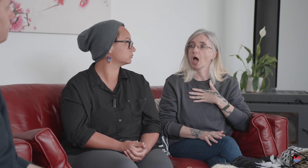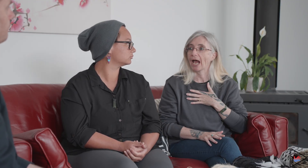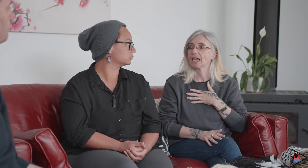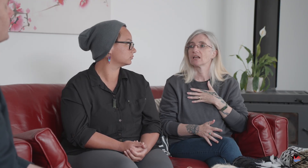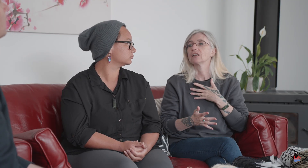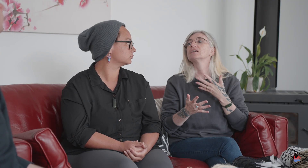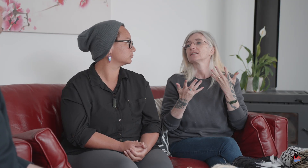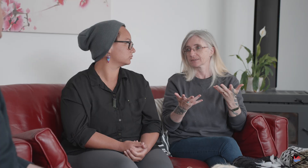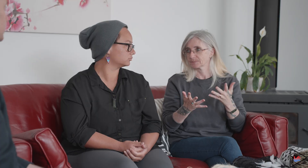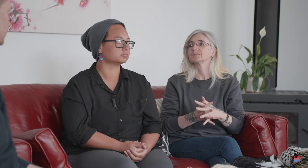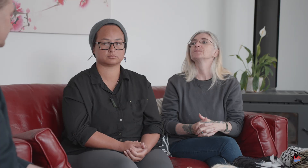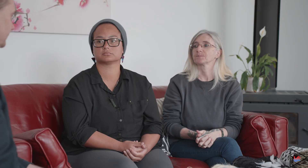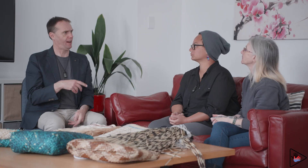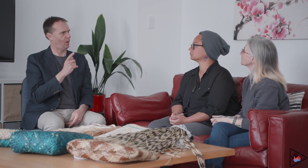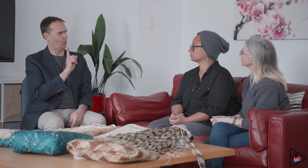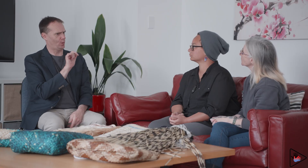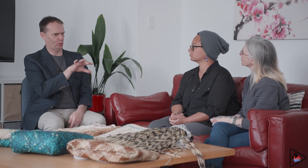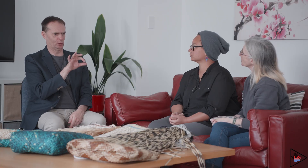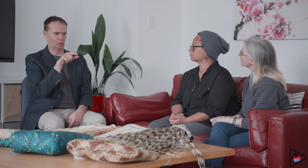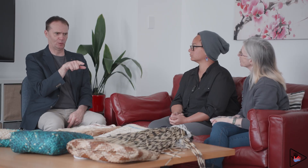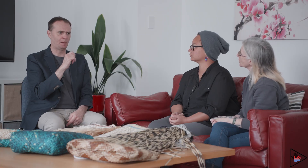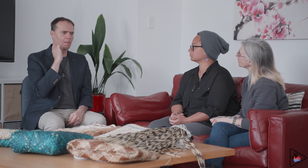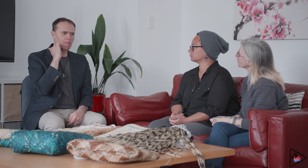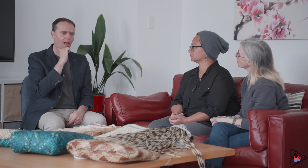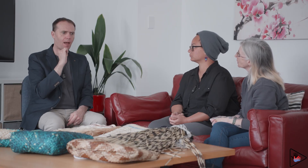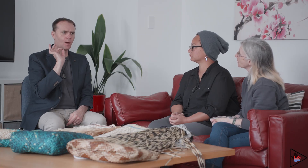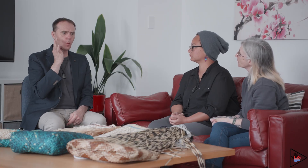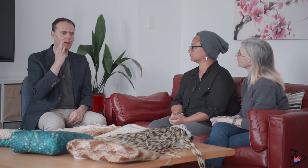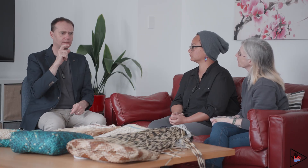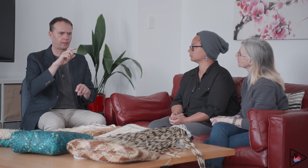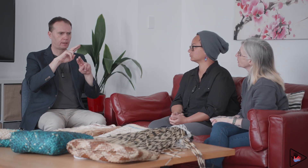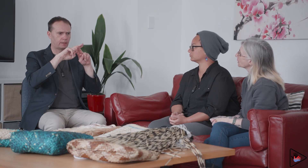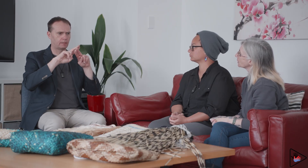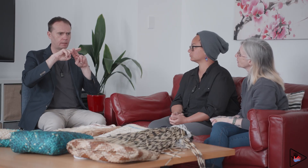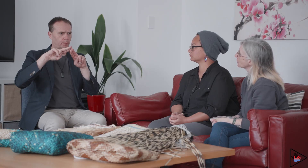can choose colours that you would like as well. Okay Charee, why did you choose black and white